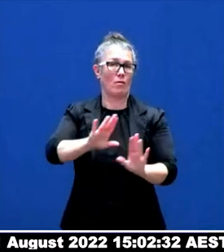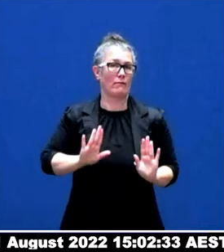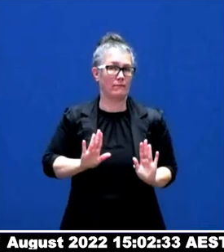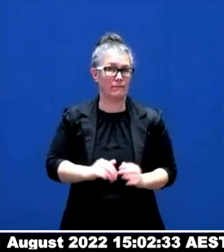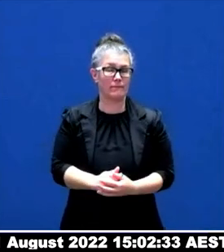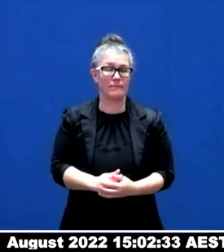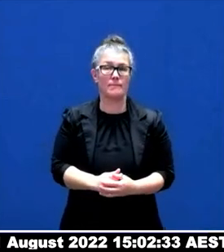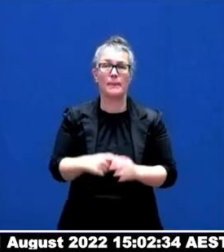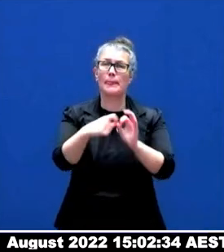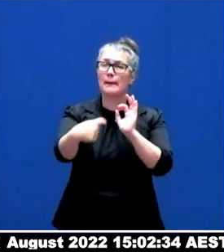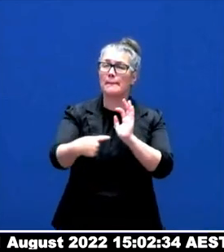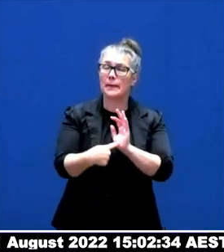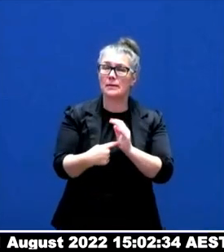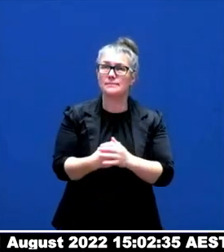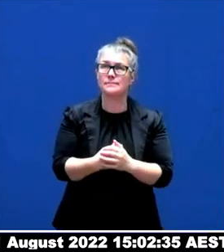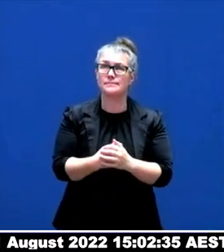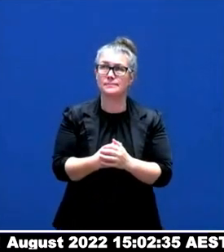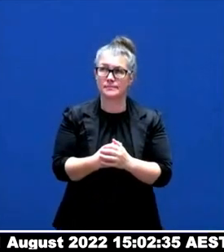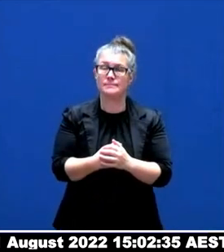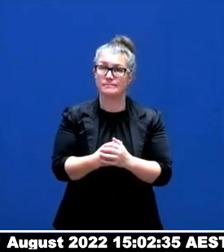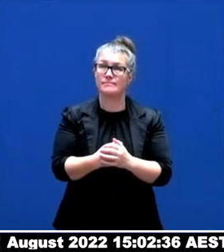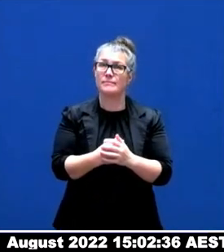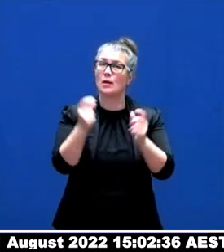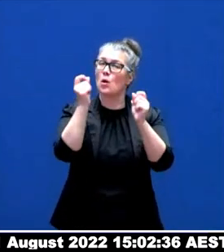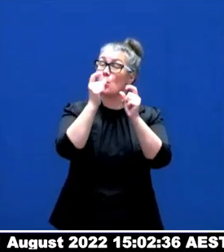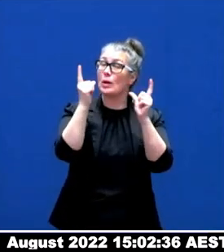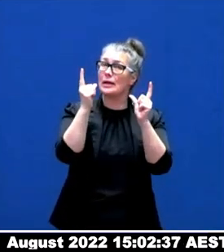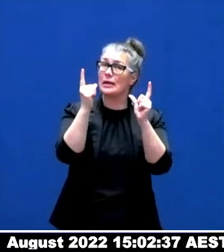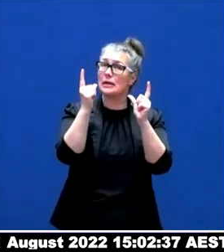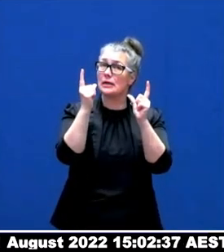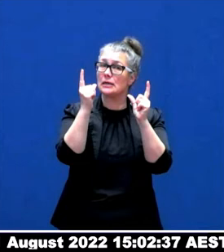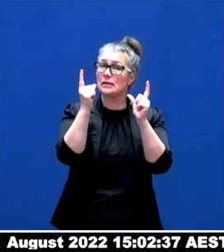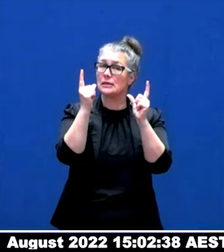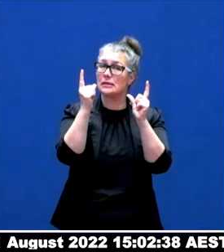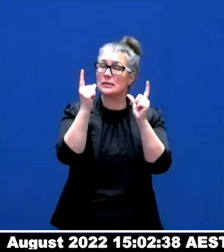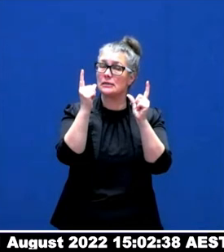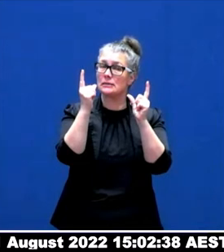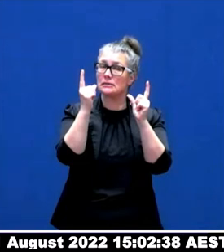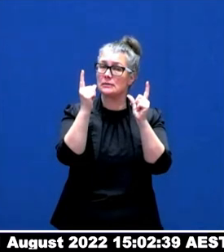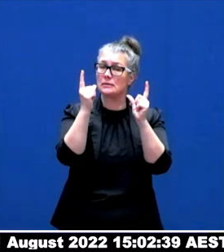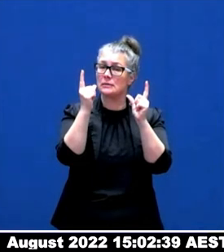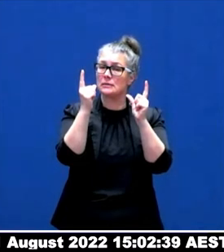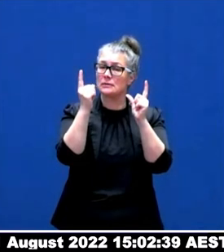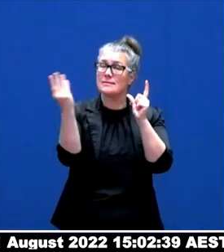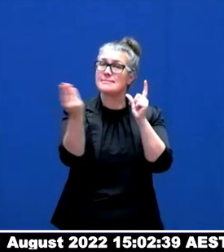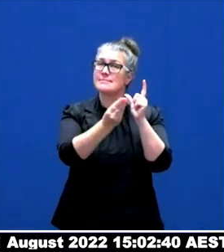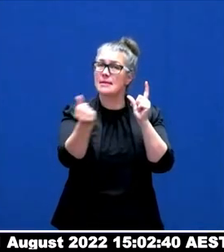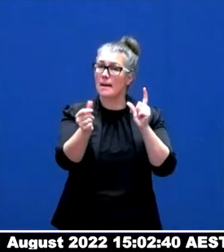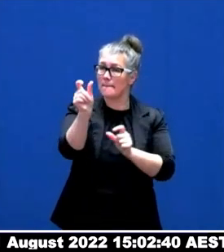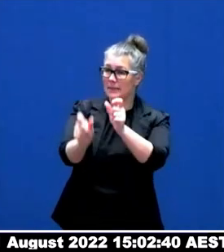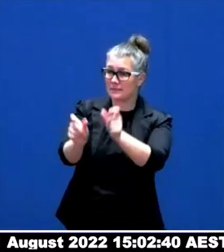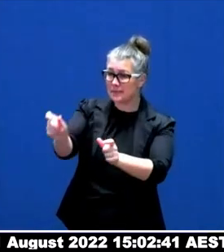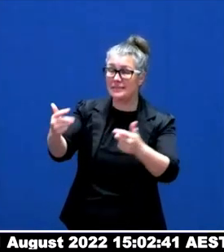However, we're aware of some issues with participants residing in, or have resided in